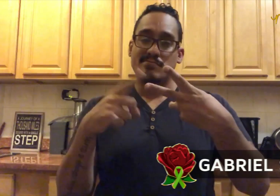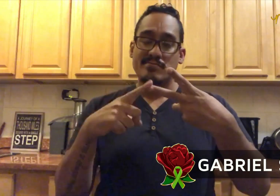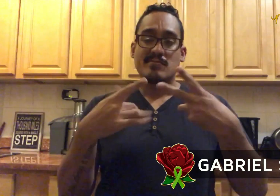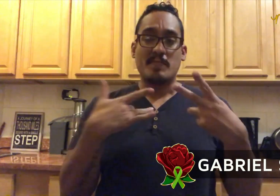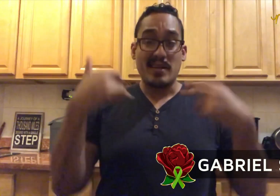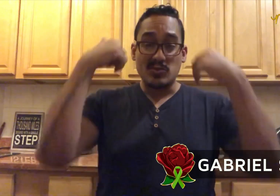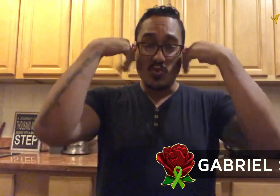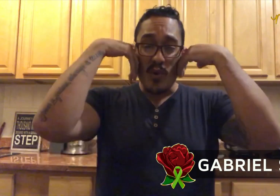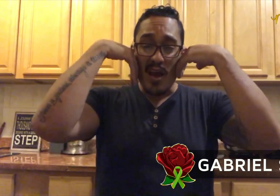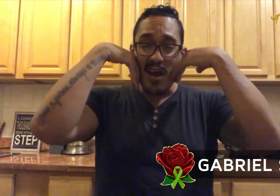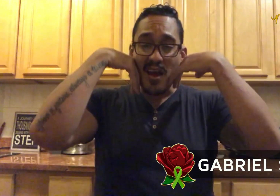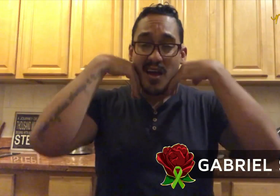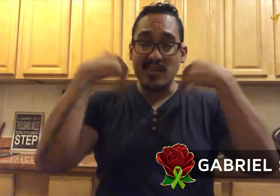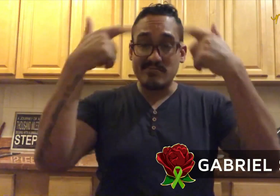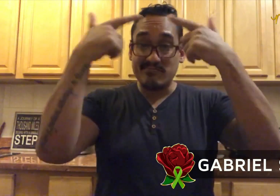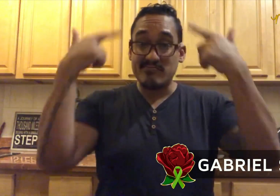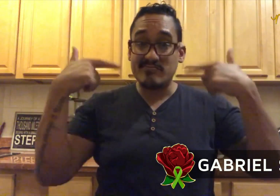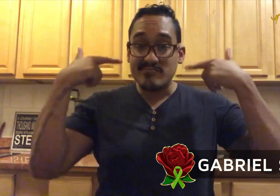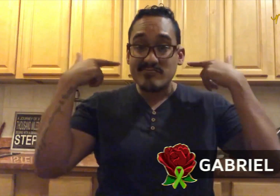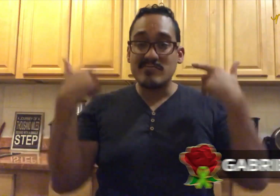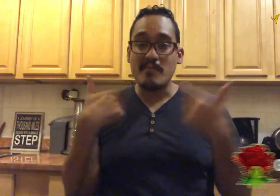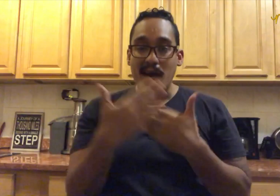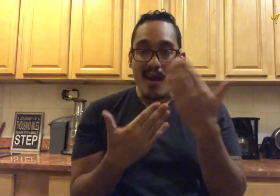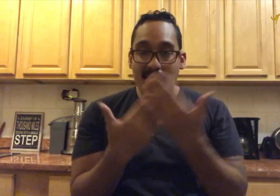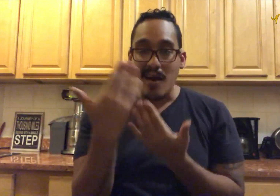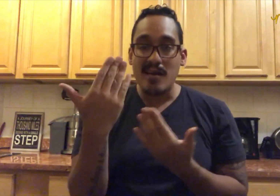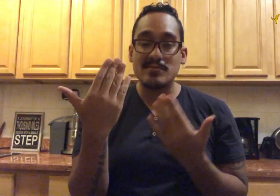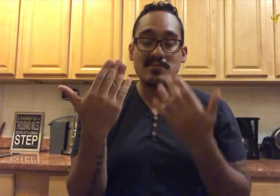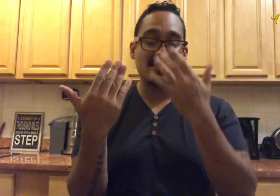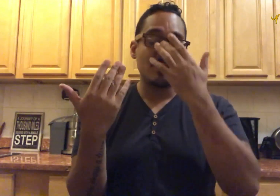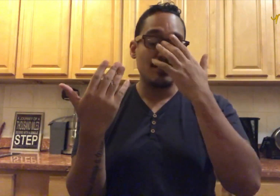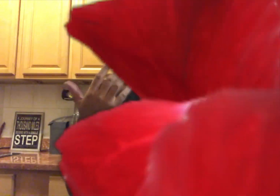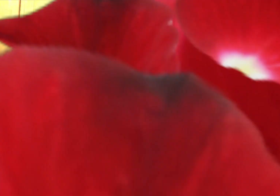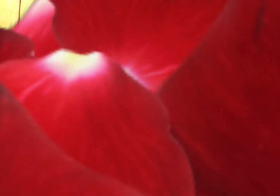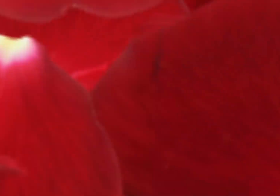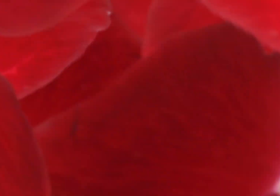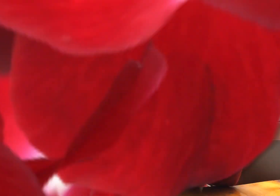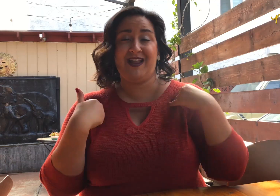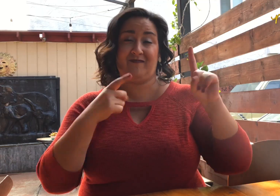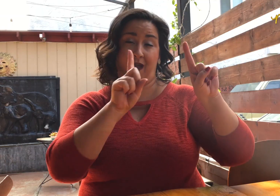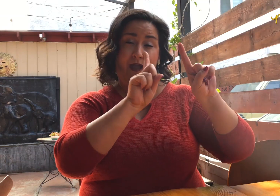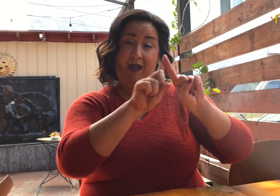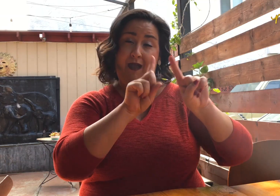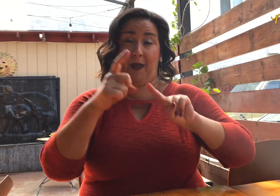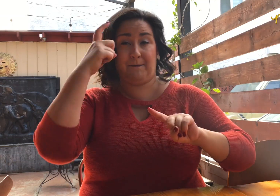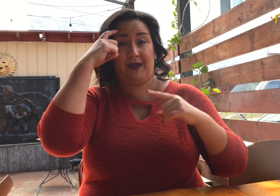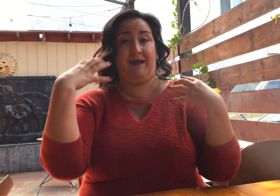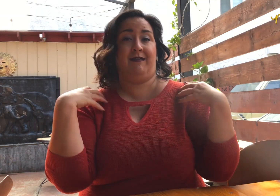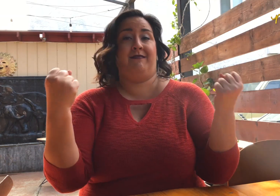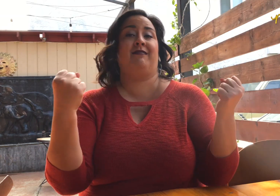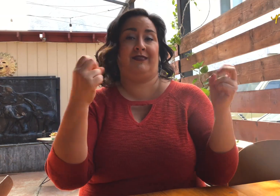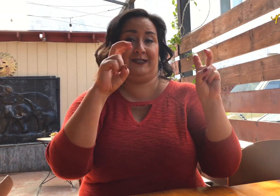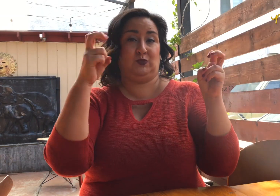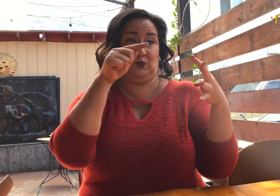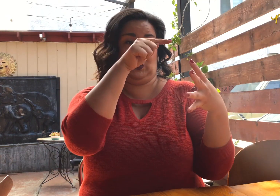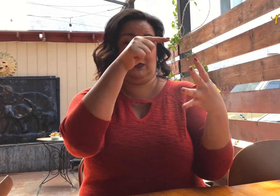I tend to sweat profusely - my head, neck and hands. Out of all mental health issues,